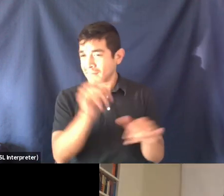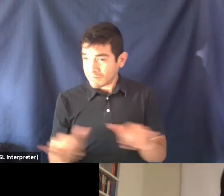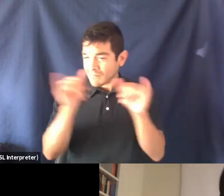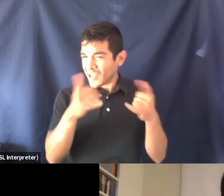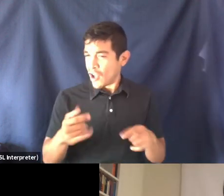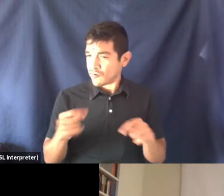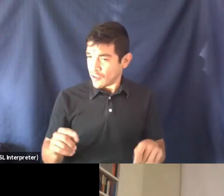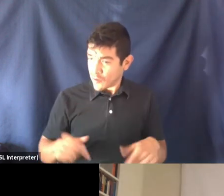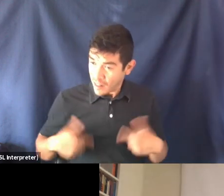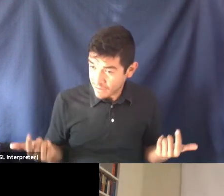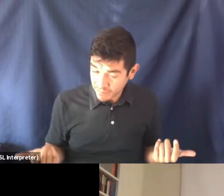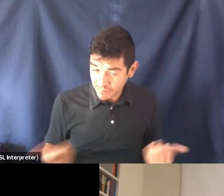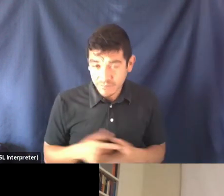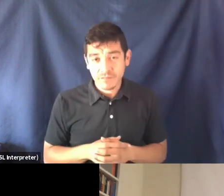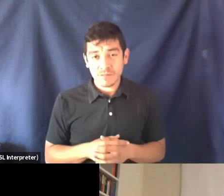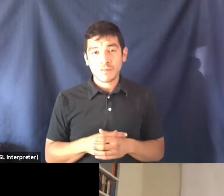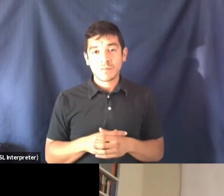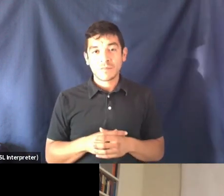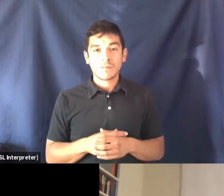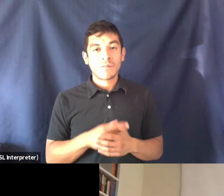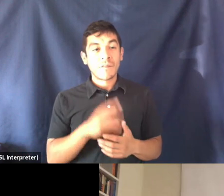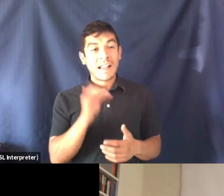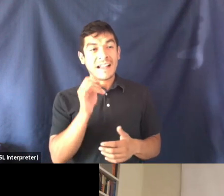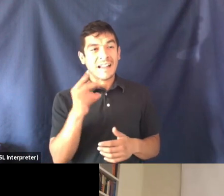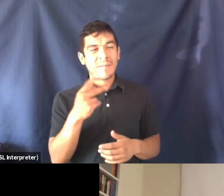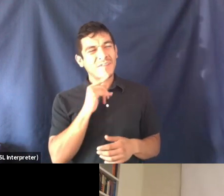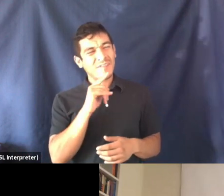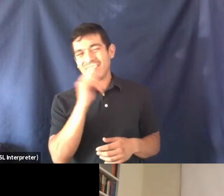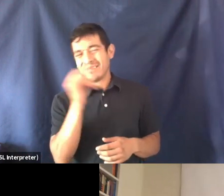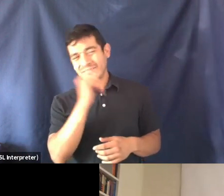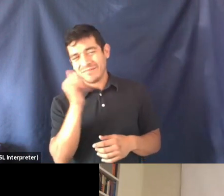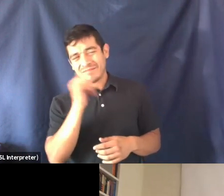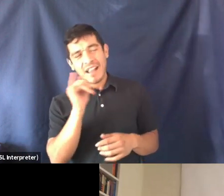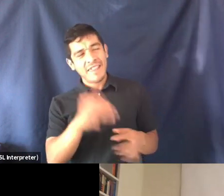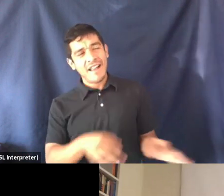It's arbitrary the value that we assigned to different beings based on how they fit into our worlds.